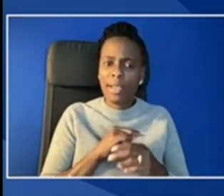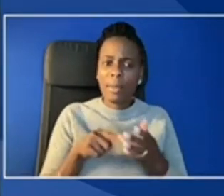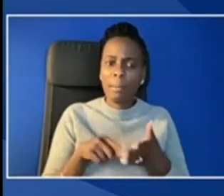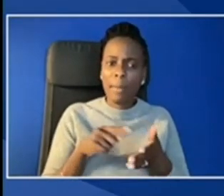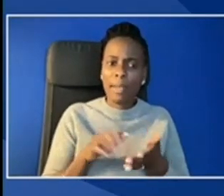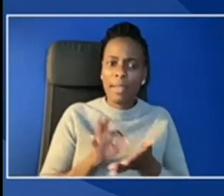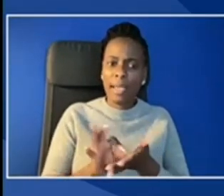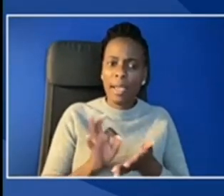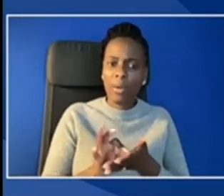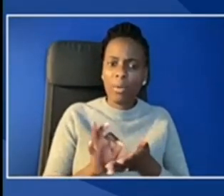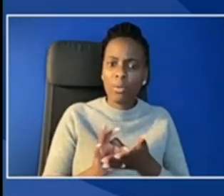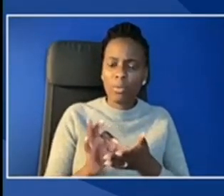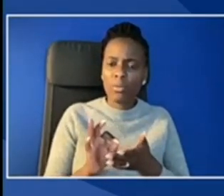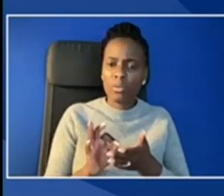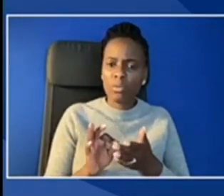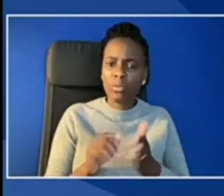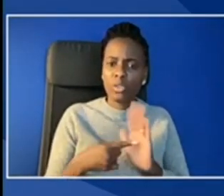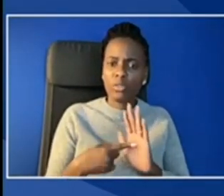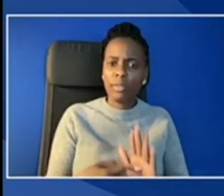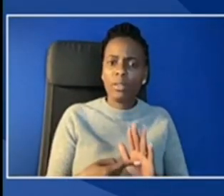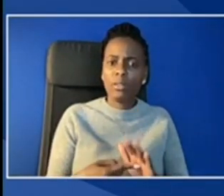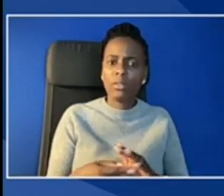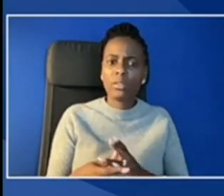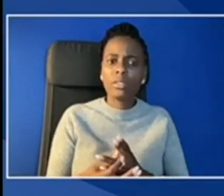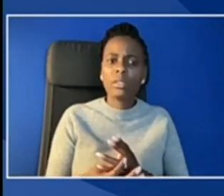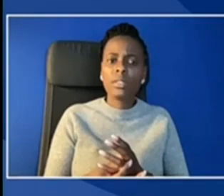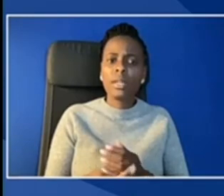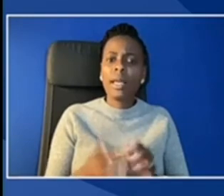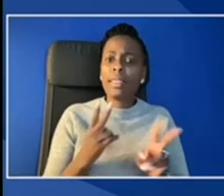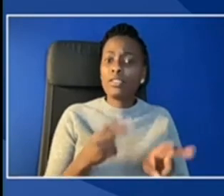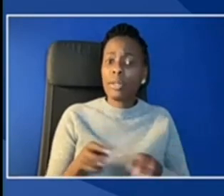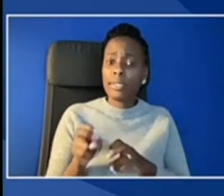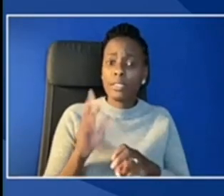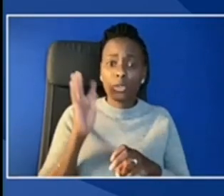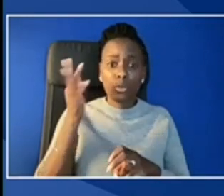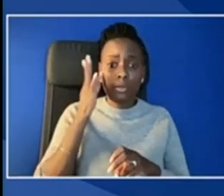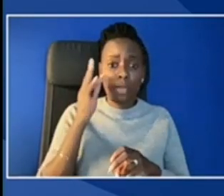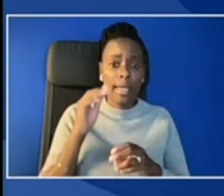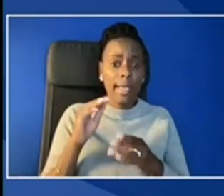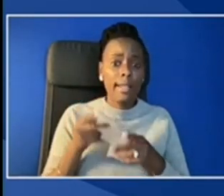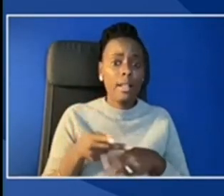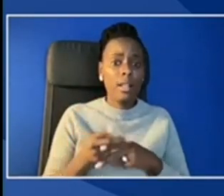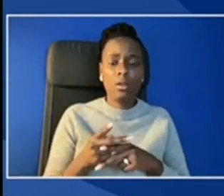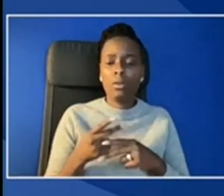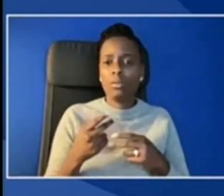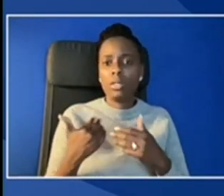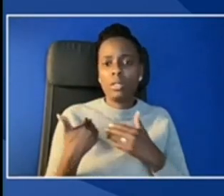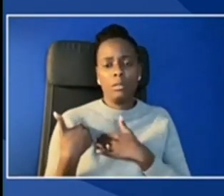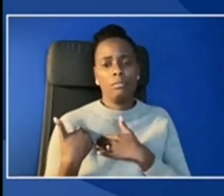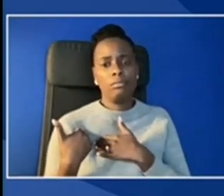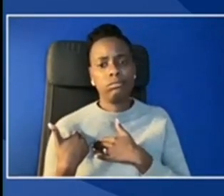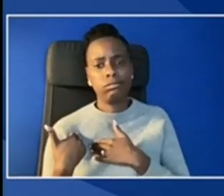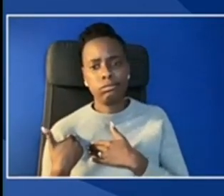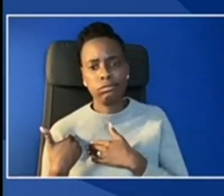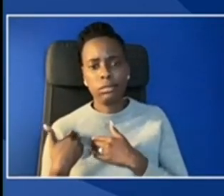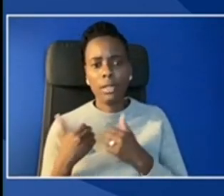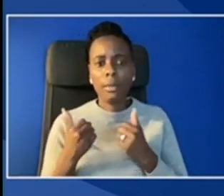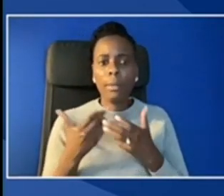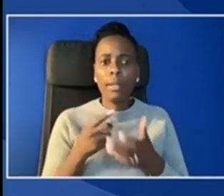The transition to FedLoan, to say the lease was cumbersome, and many of the qualifying payments I had made with Nelnet were lost